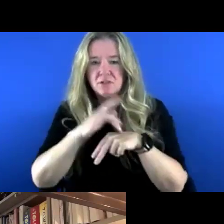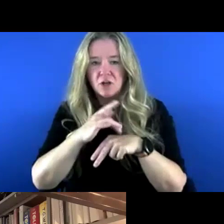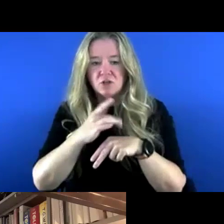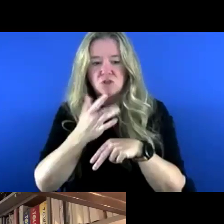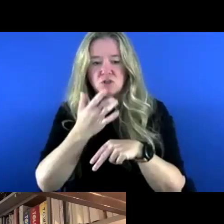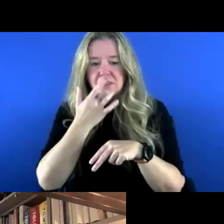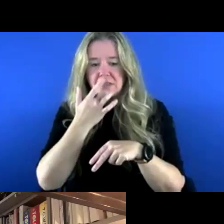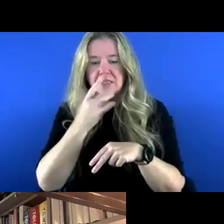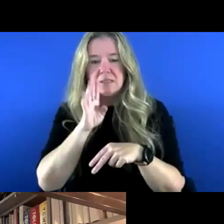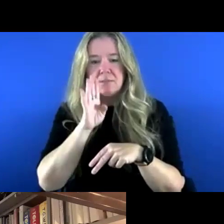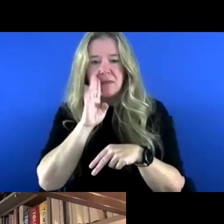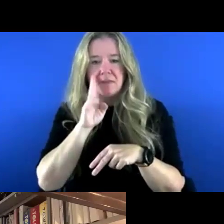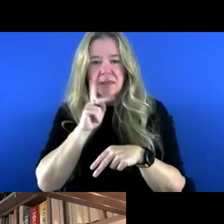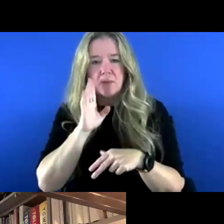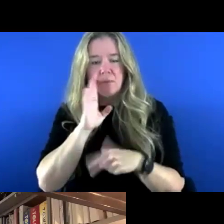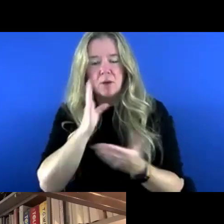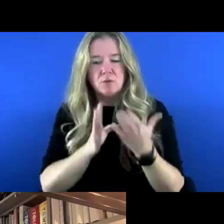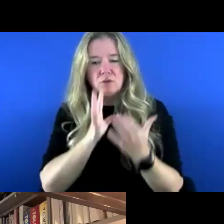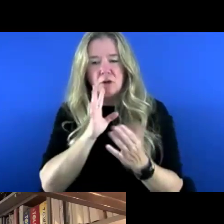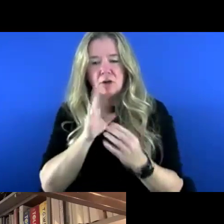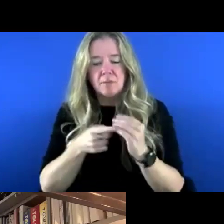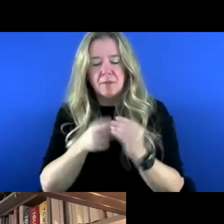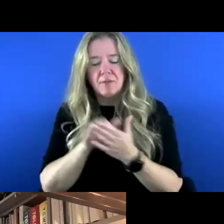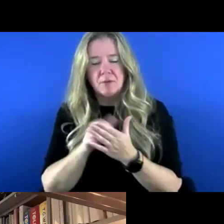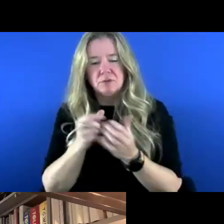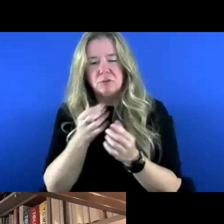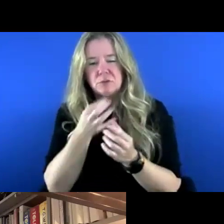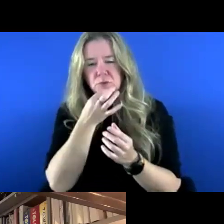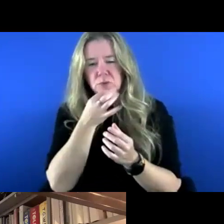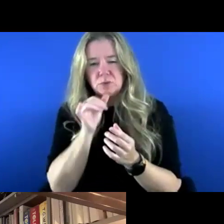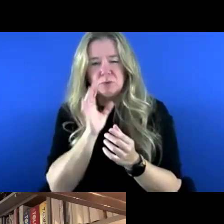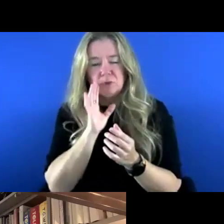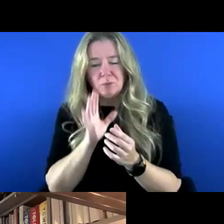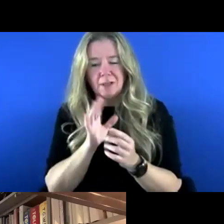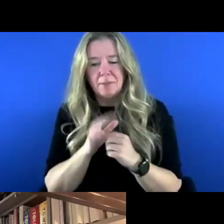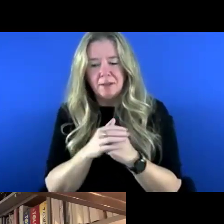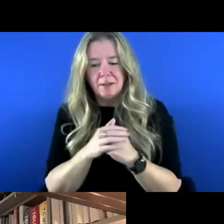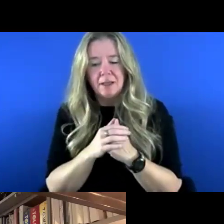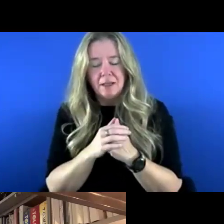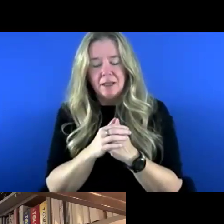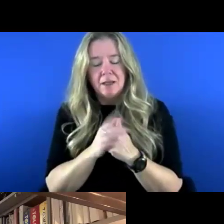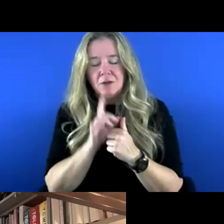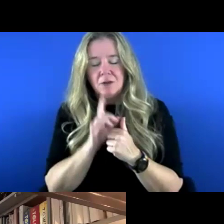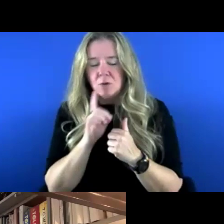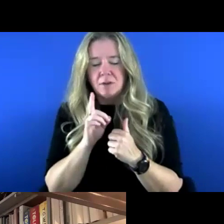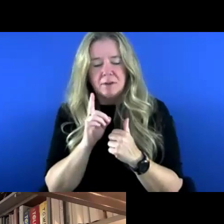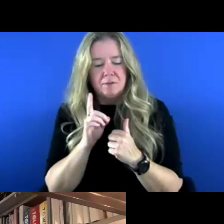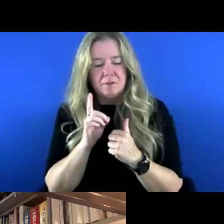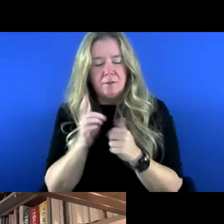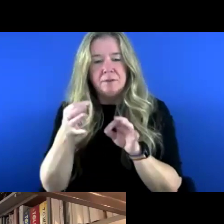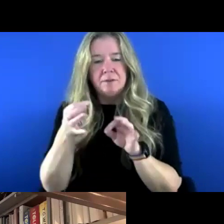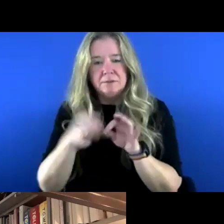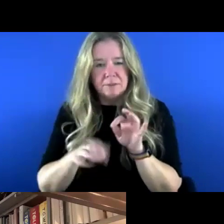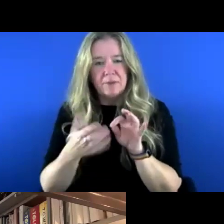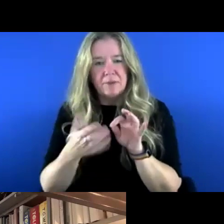And I'm sure you'll probably touch about-- talk about this in a little bit too, but it was just very simple things to add in.